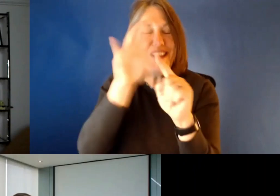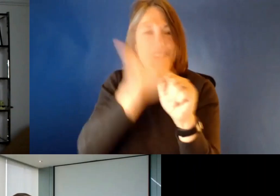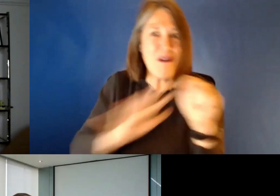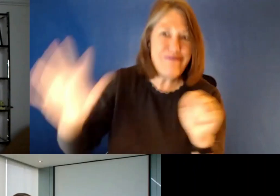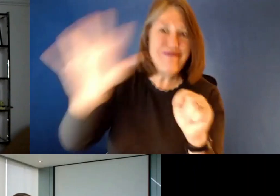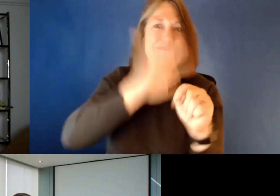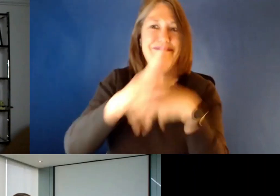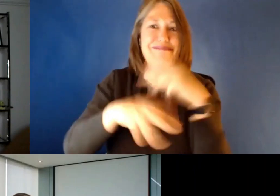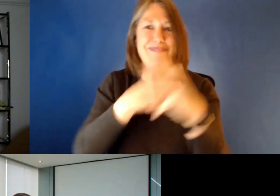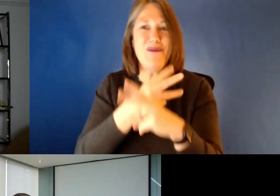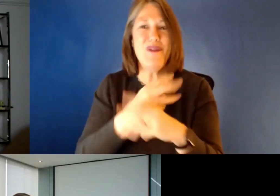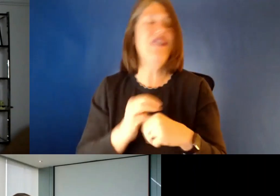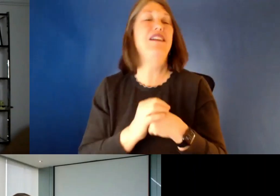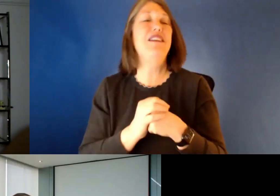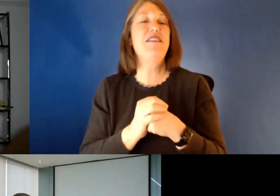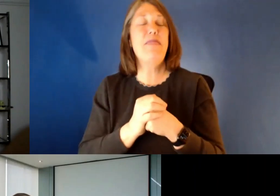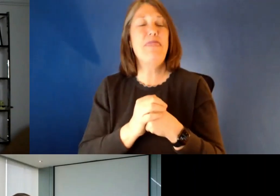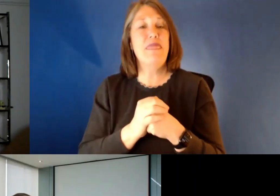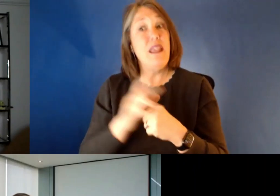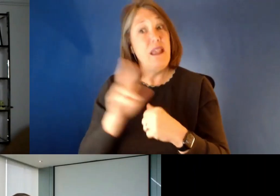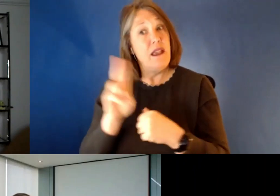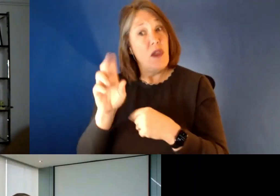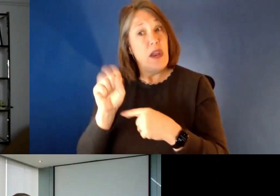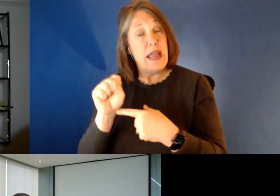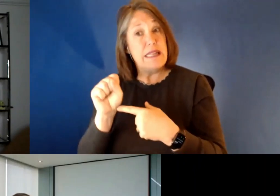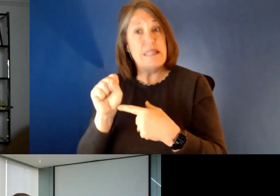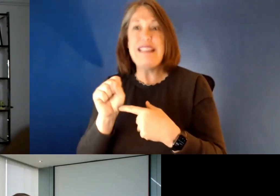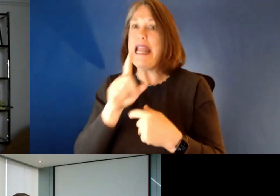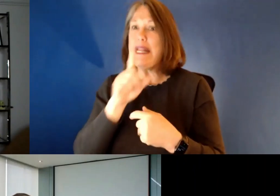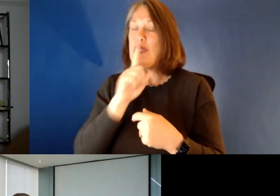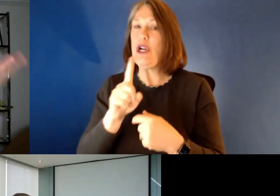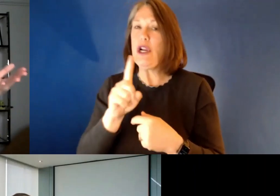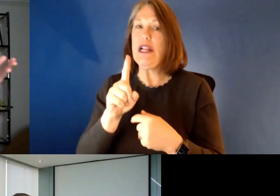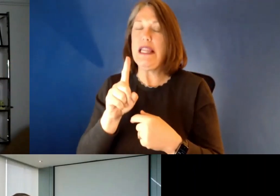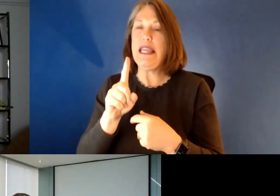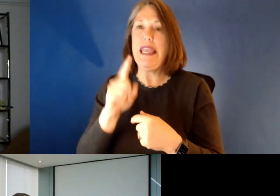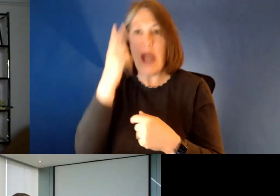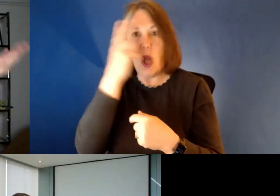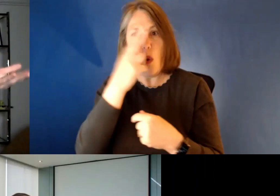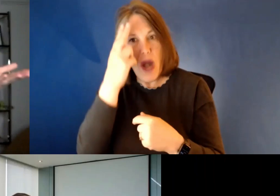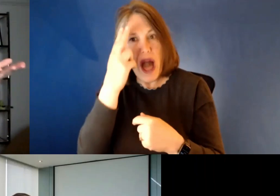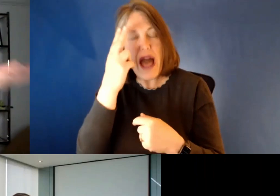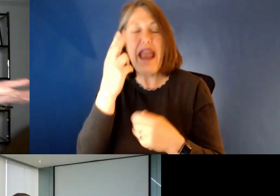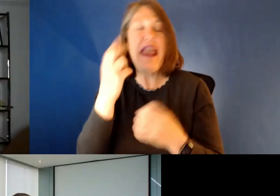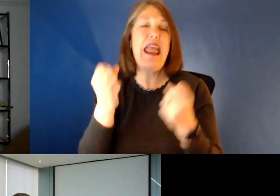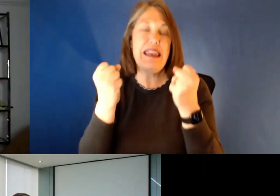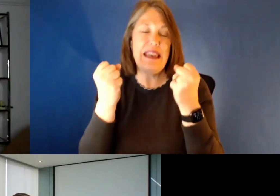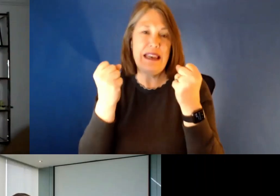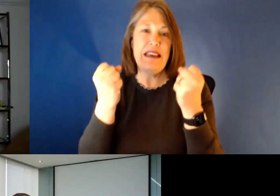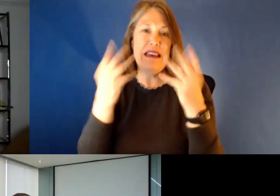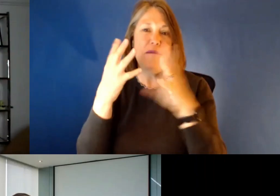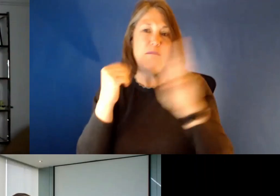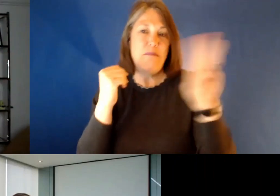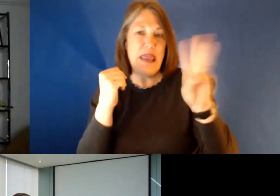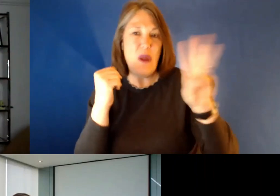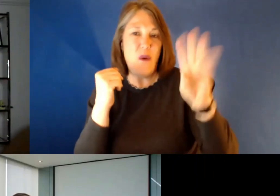06:15:16 And in the United States, certainly in Hawaii and many of the West Coast locations,